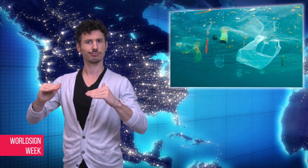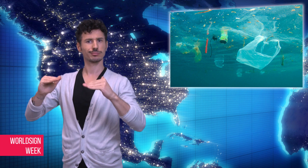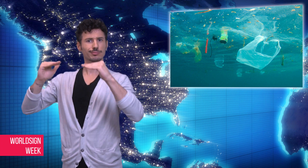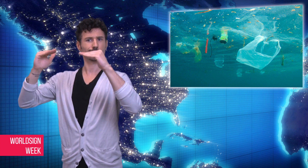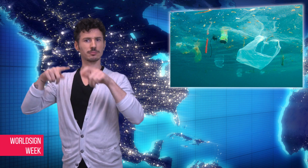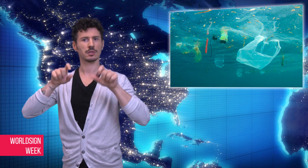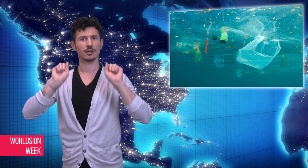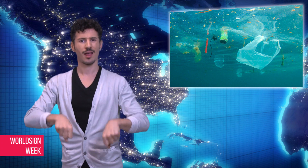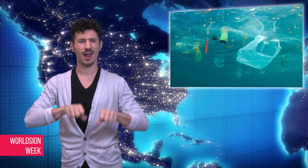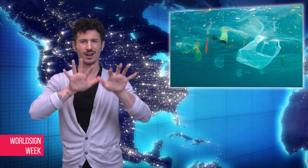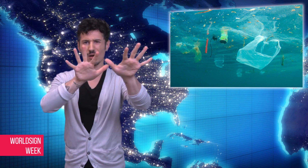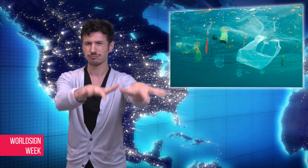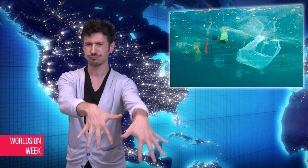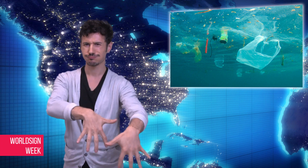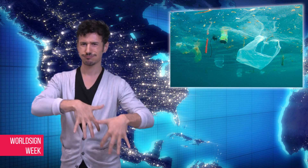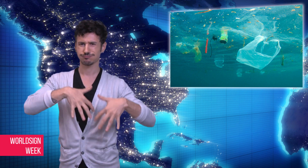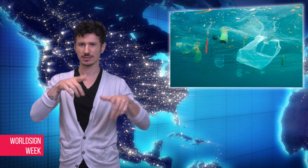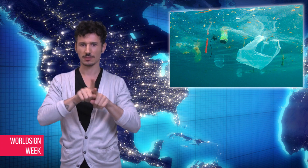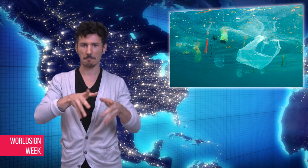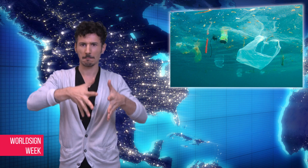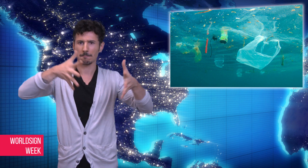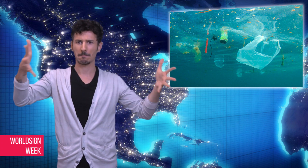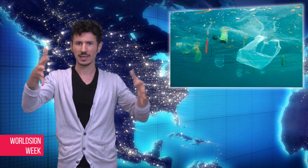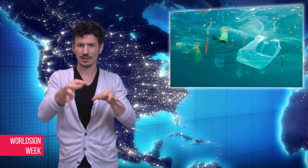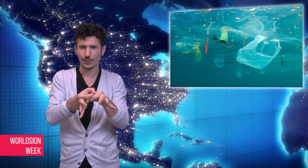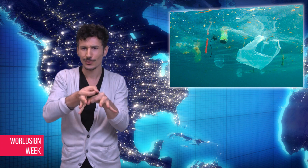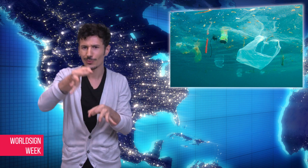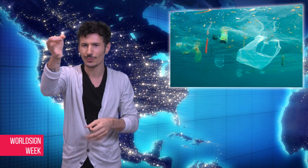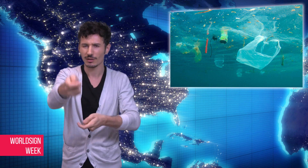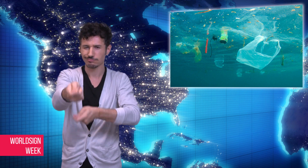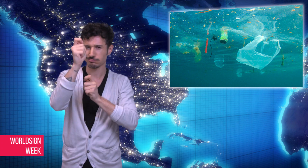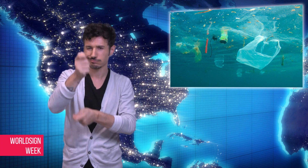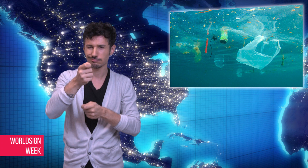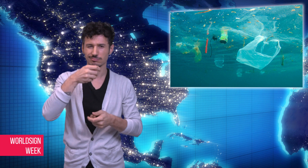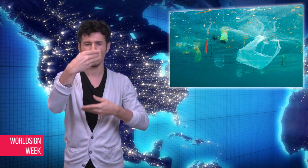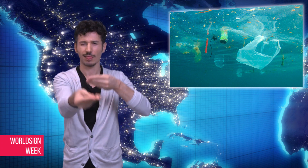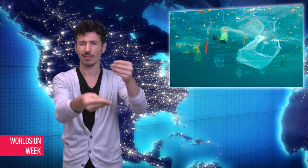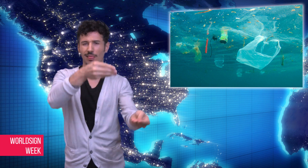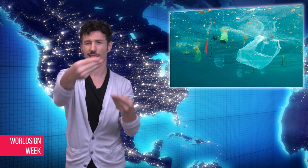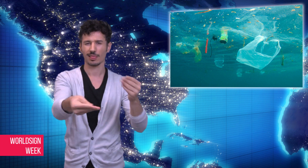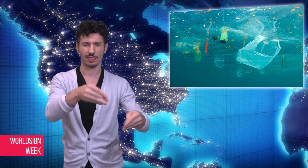and hold debris of different sizes from huge,